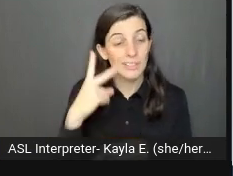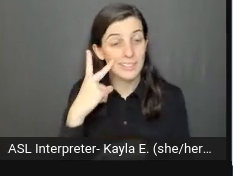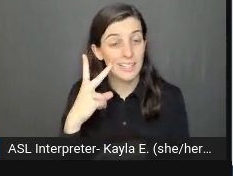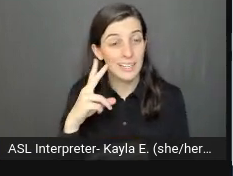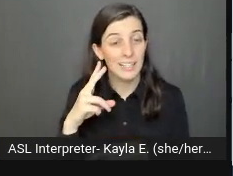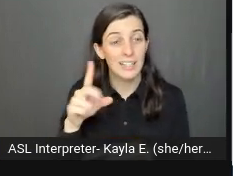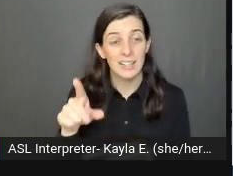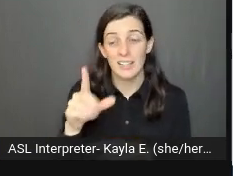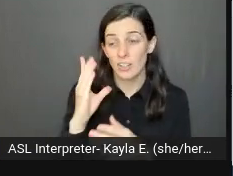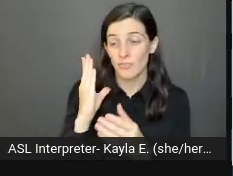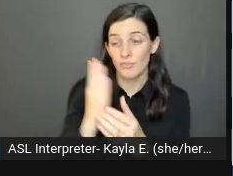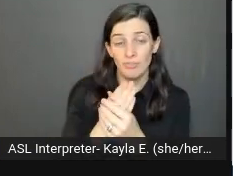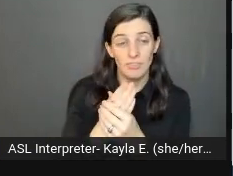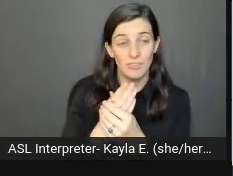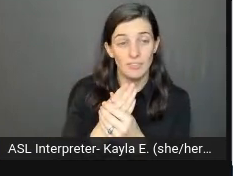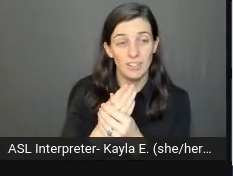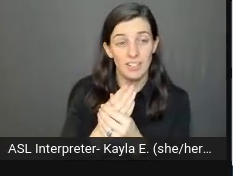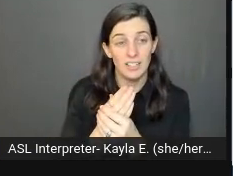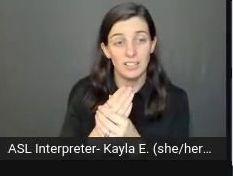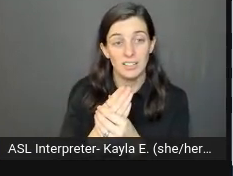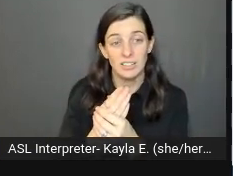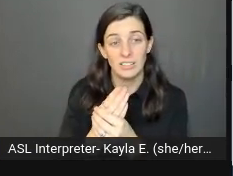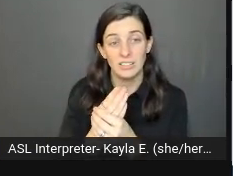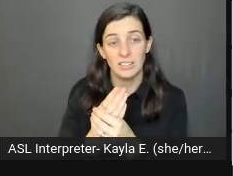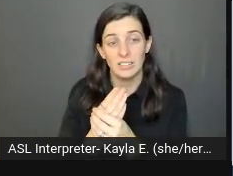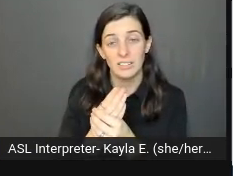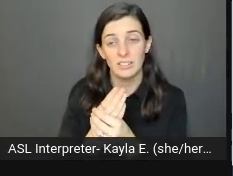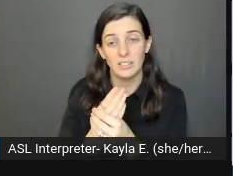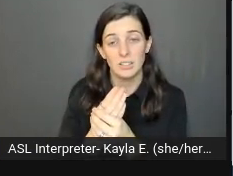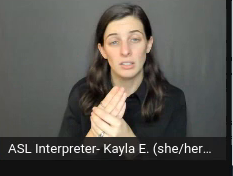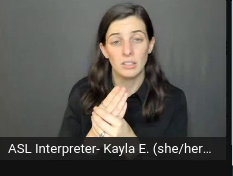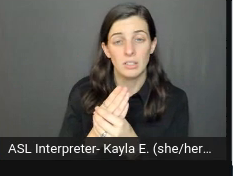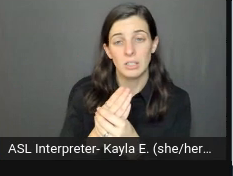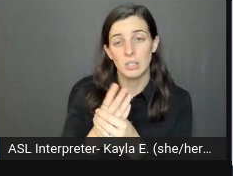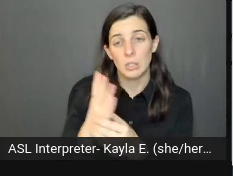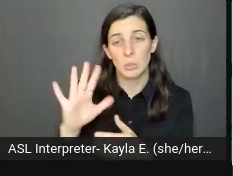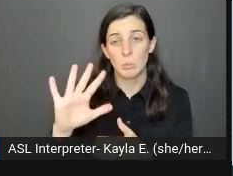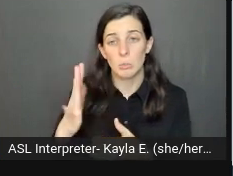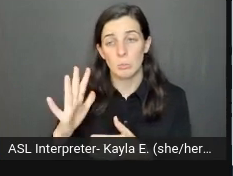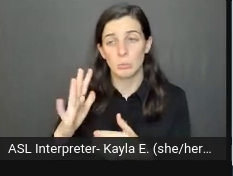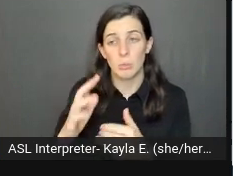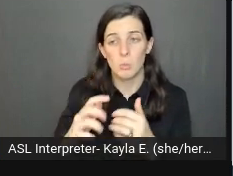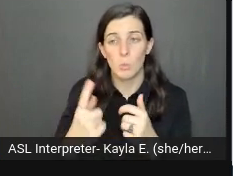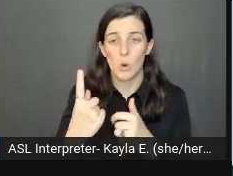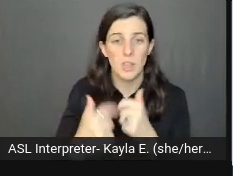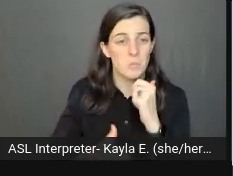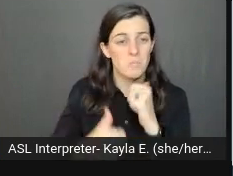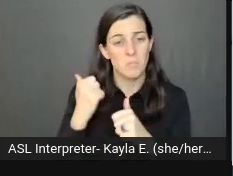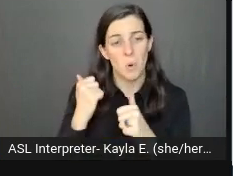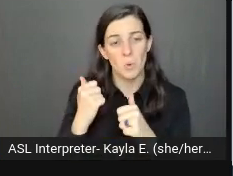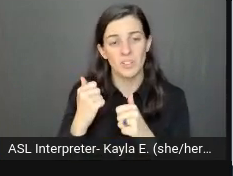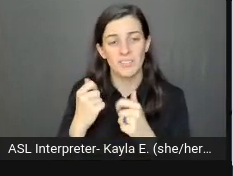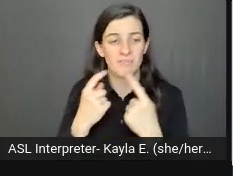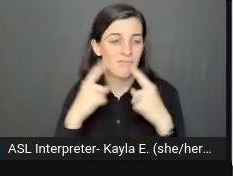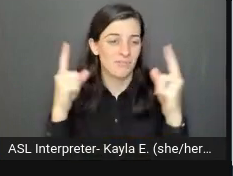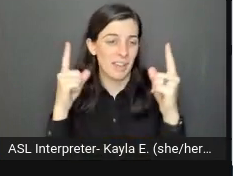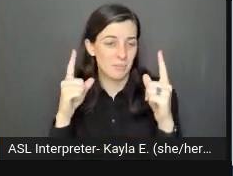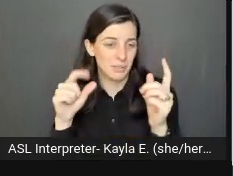when website has Cloudflare, which is probably one of most famous features of Cloudflare CDN.